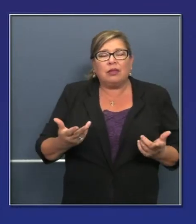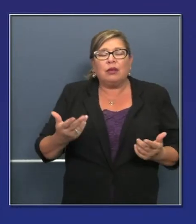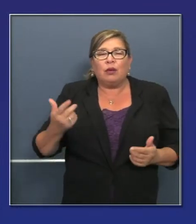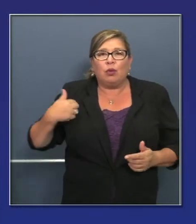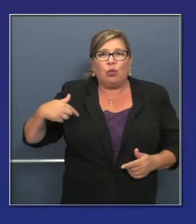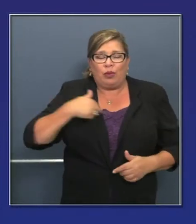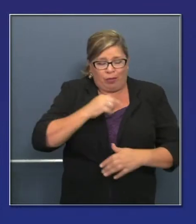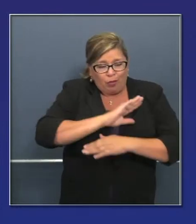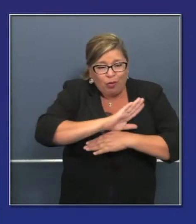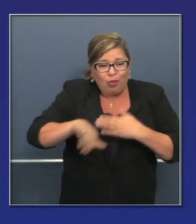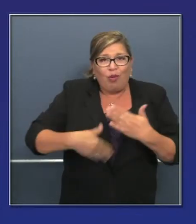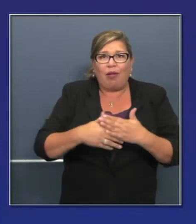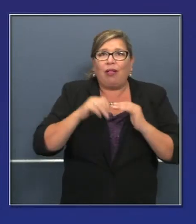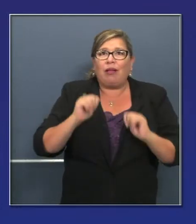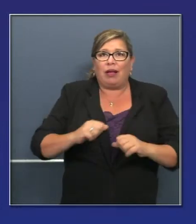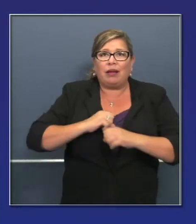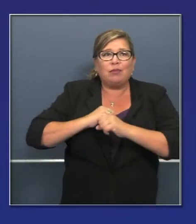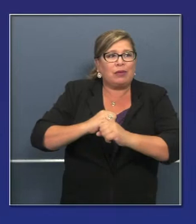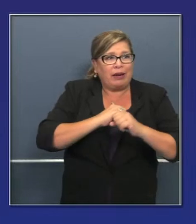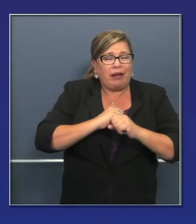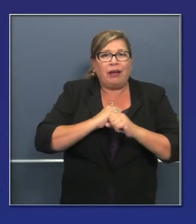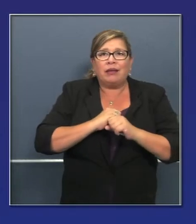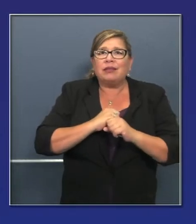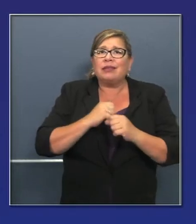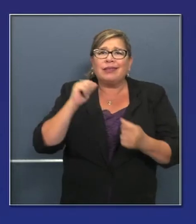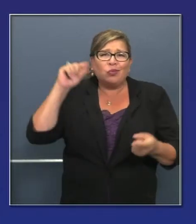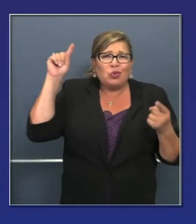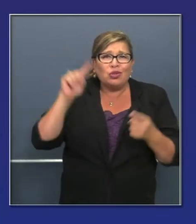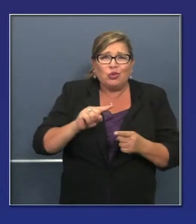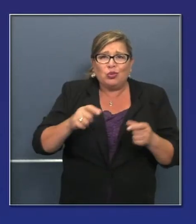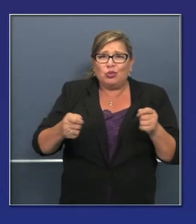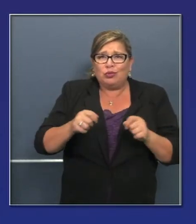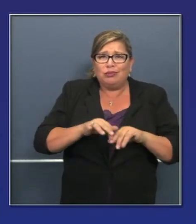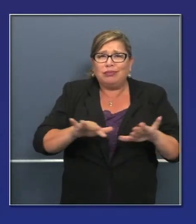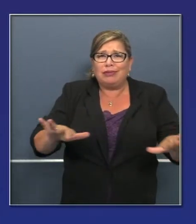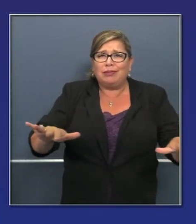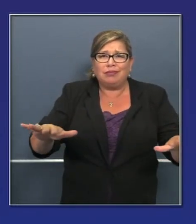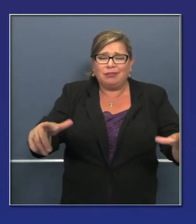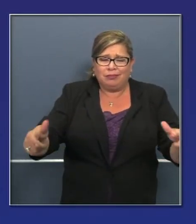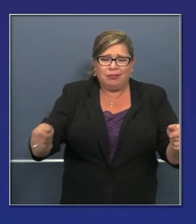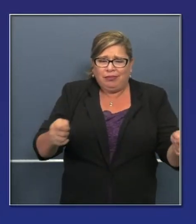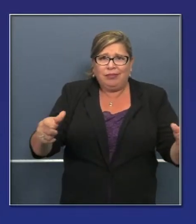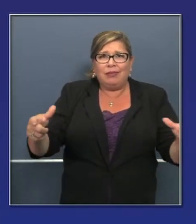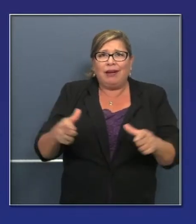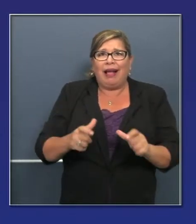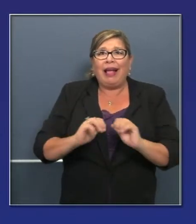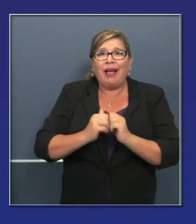wearing a face covering I can't say this enough you know what's interesting a number of months